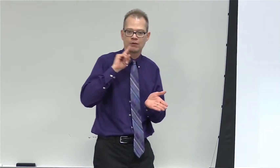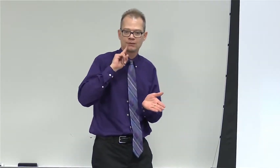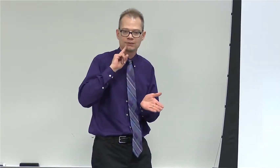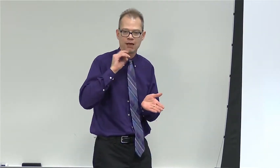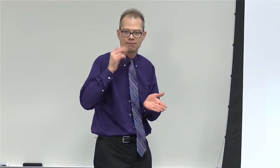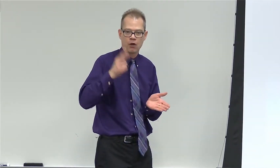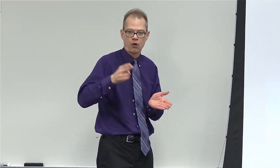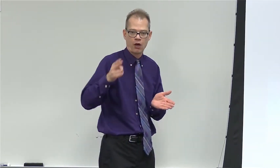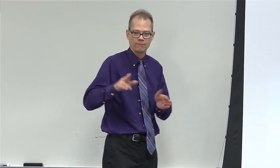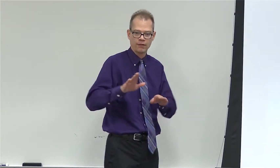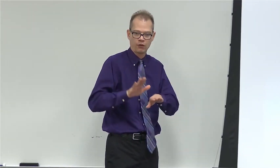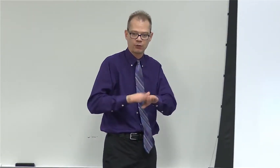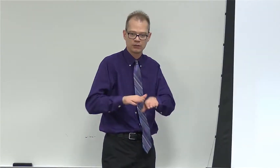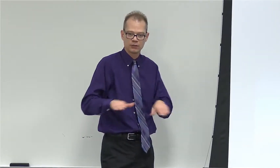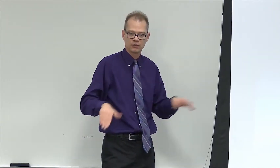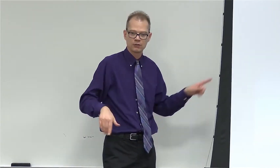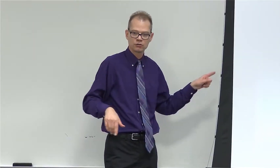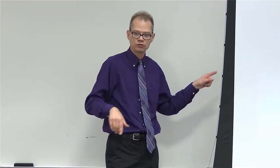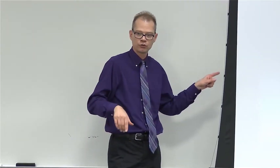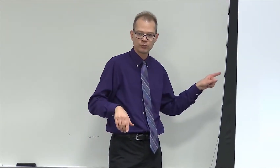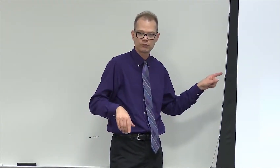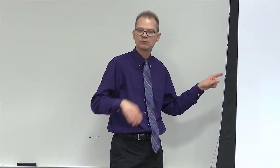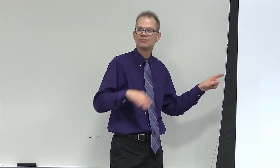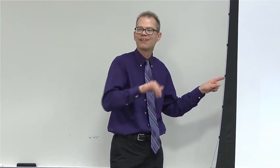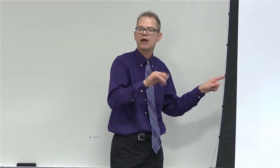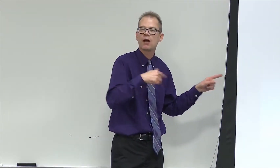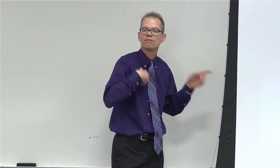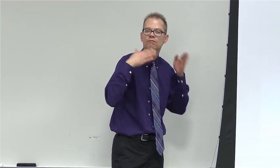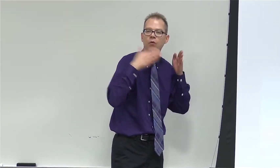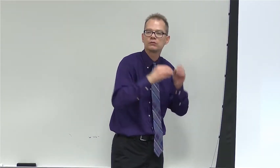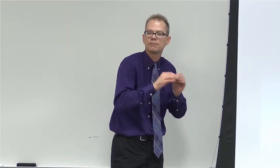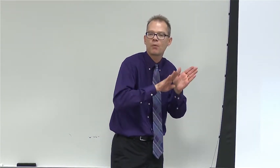at the Center for Deaf and Hard-of-Hearing Children.